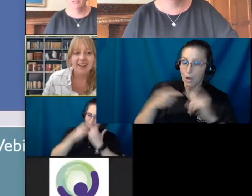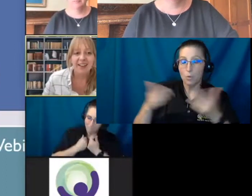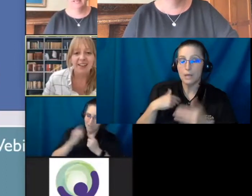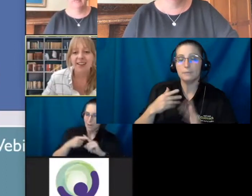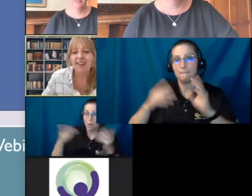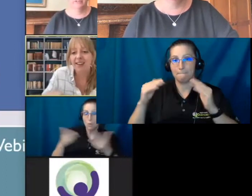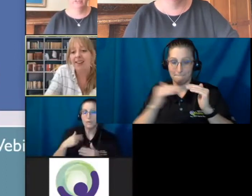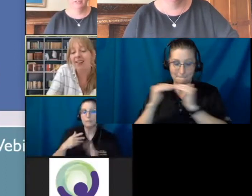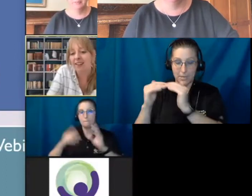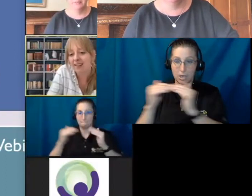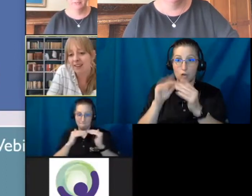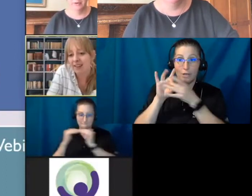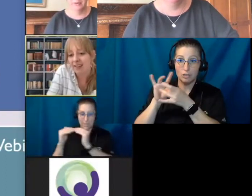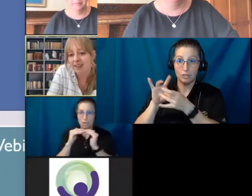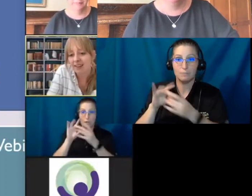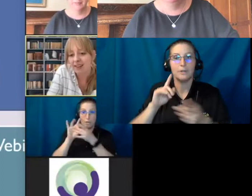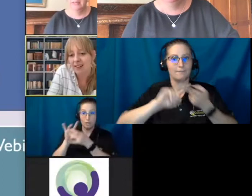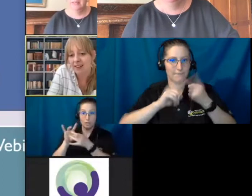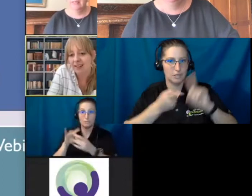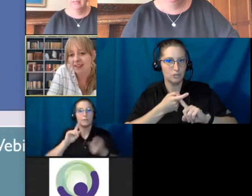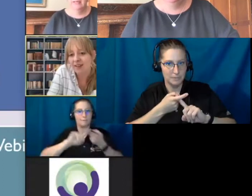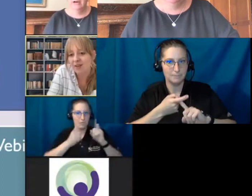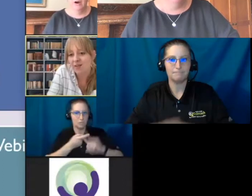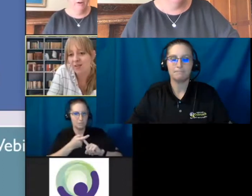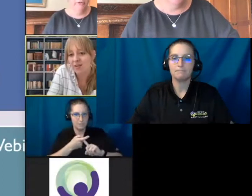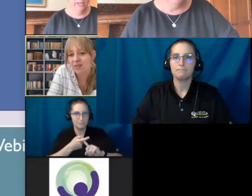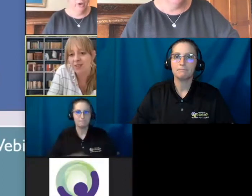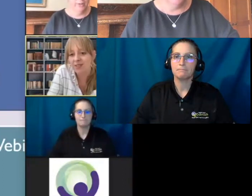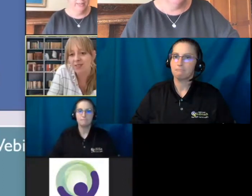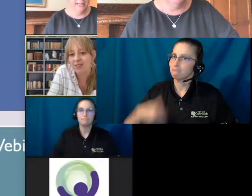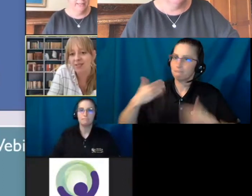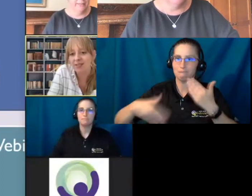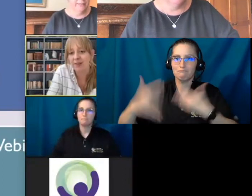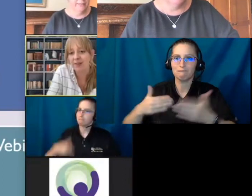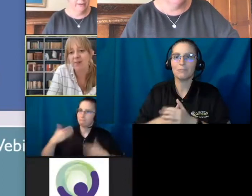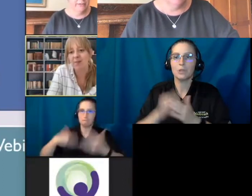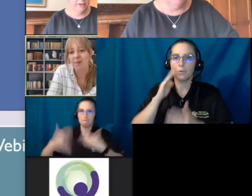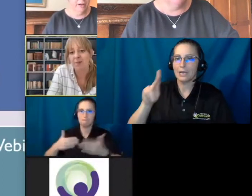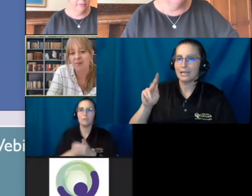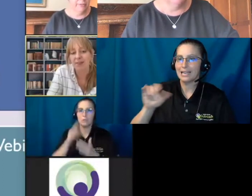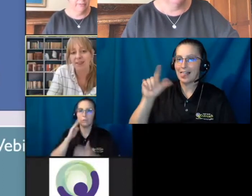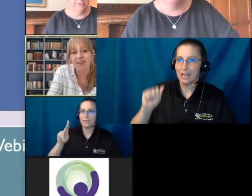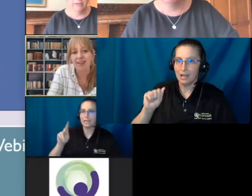and friendships. So off we go, and Kayla is going to start us off with sharing a really